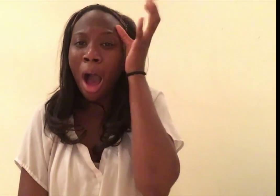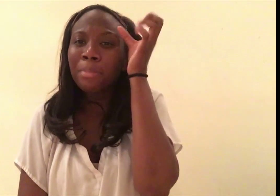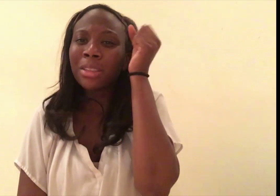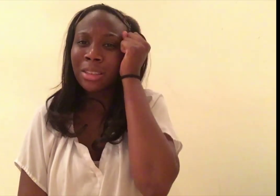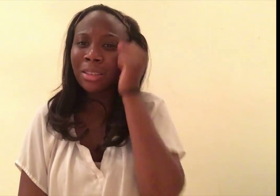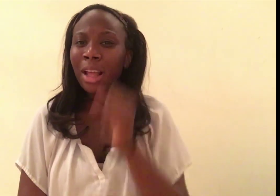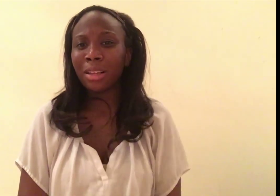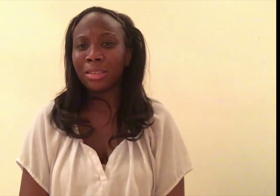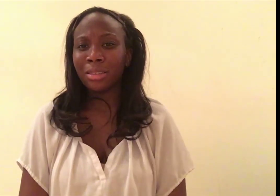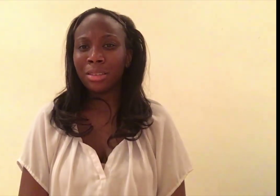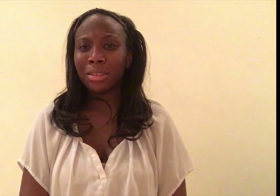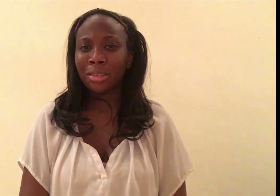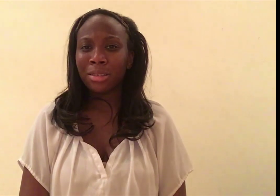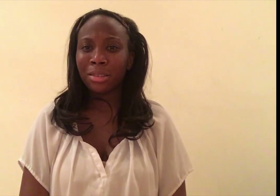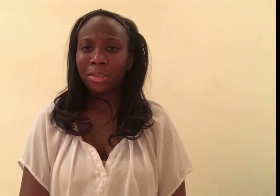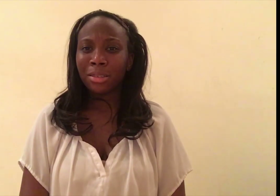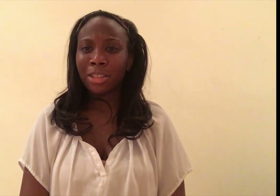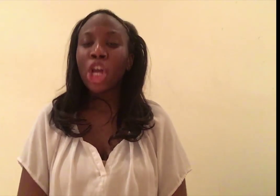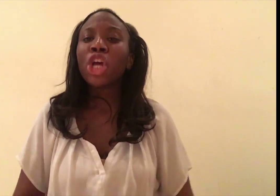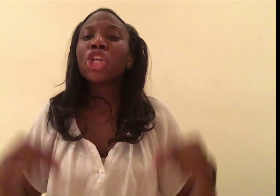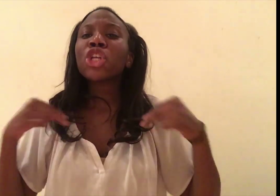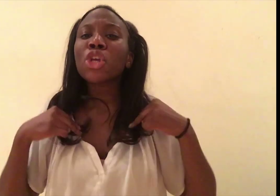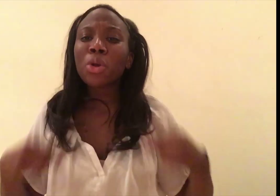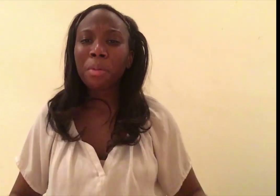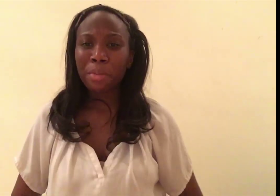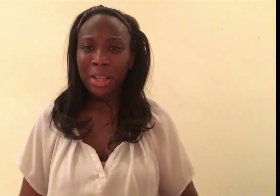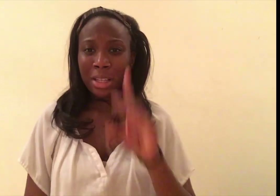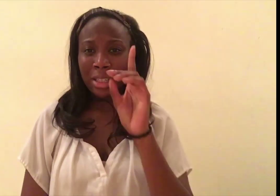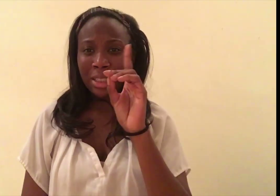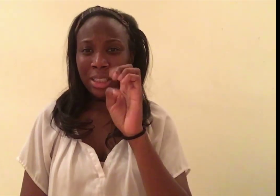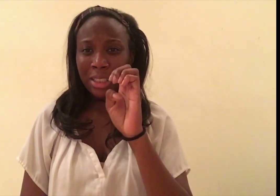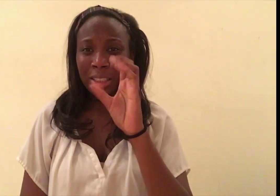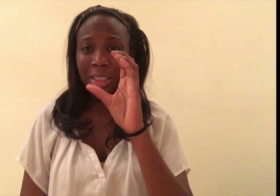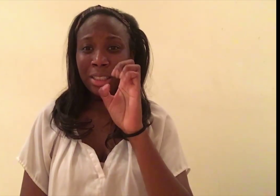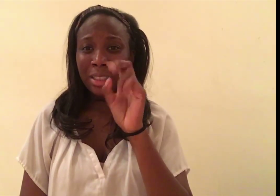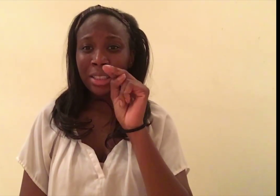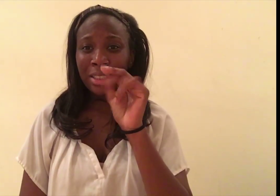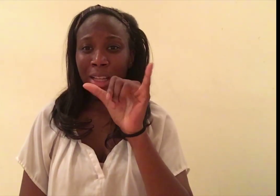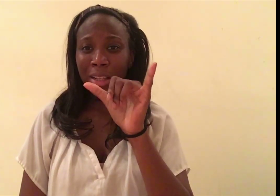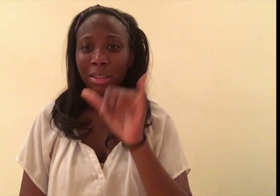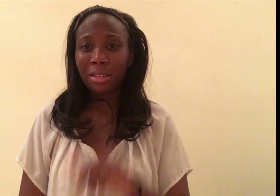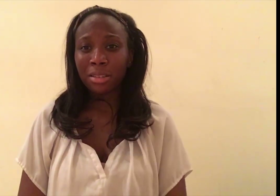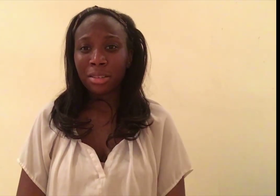This is common sense, human decency.